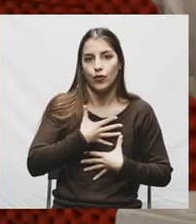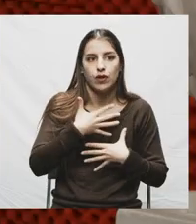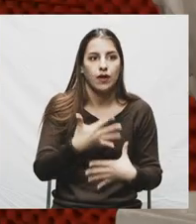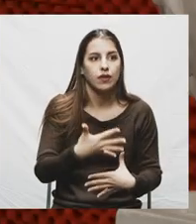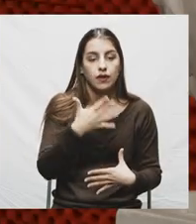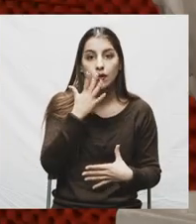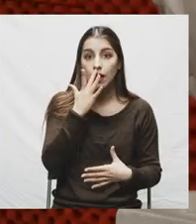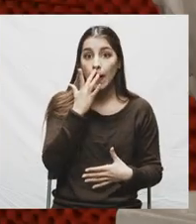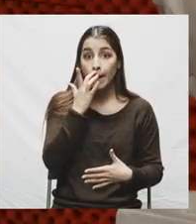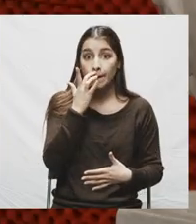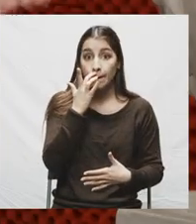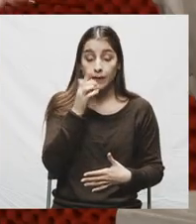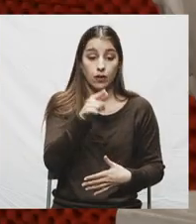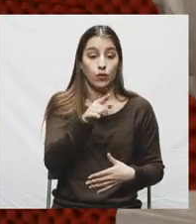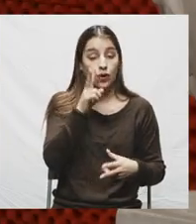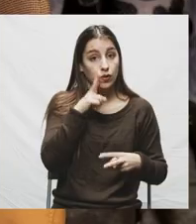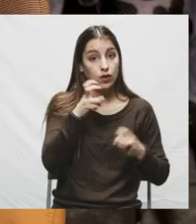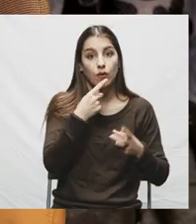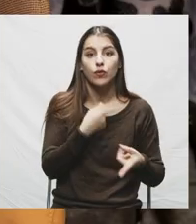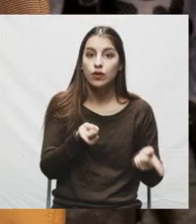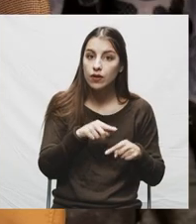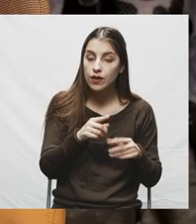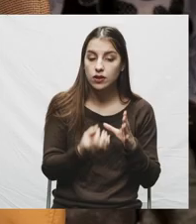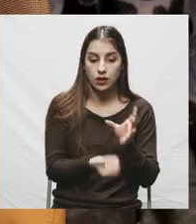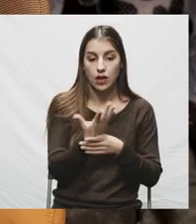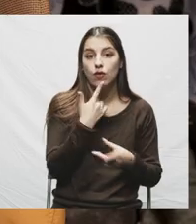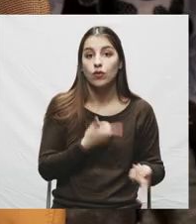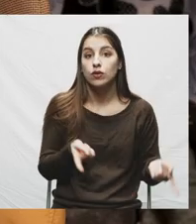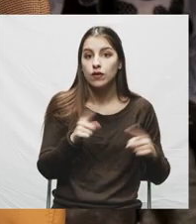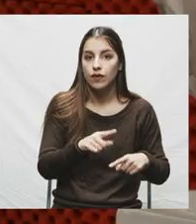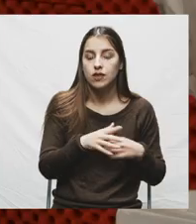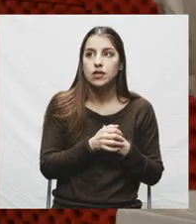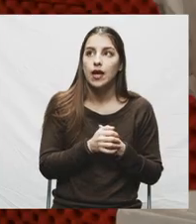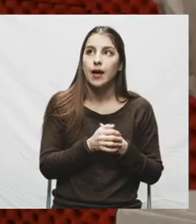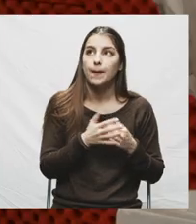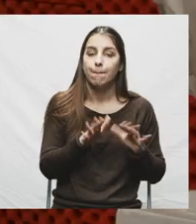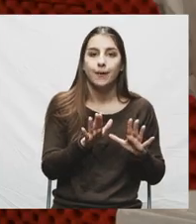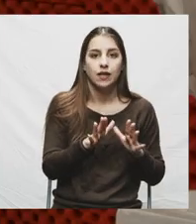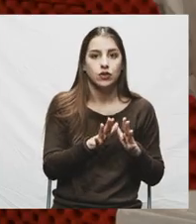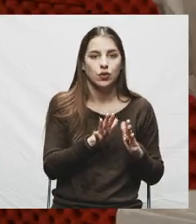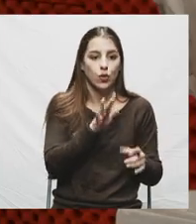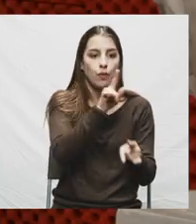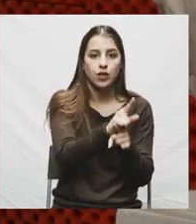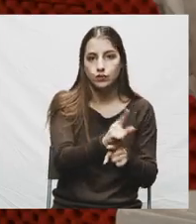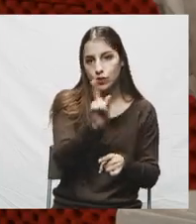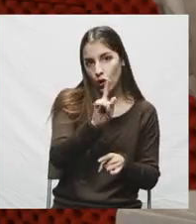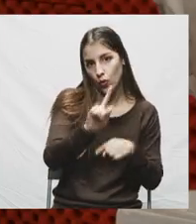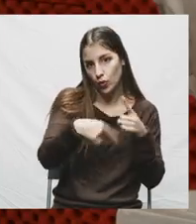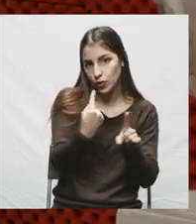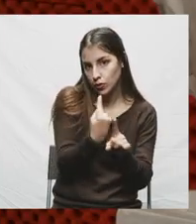with such a desire for finding by reinventing, not finding the same, but other things.